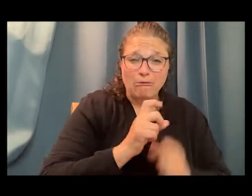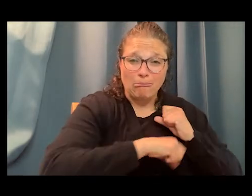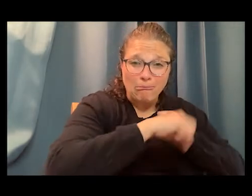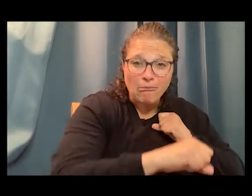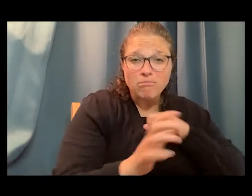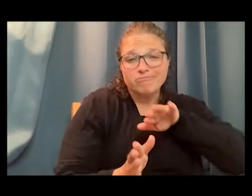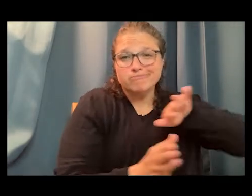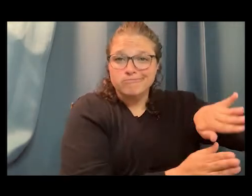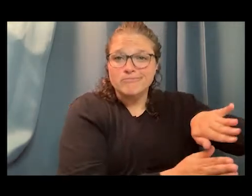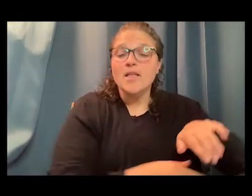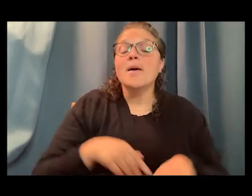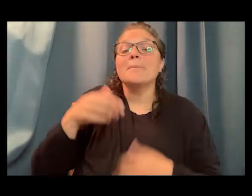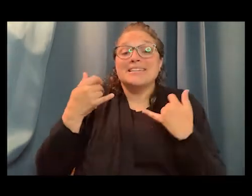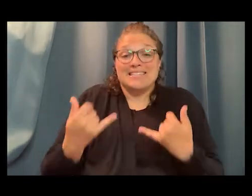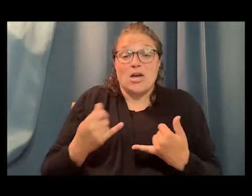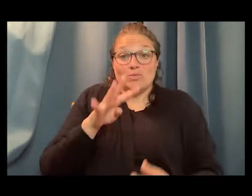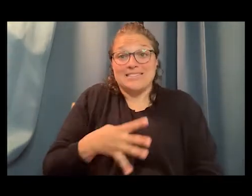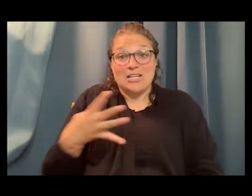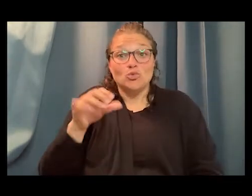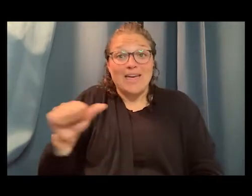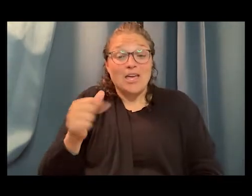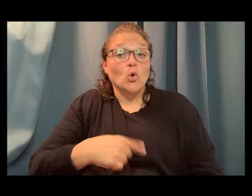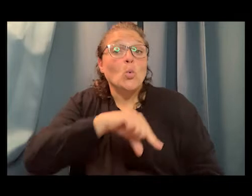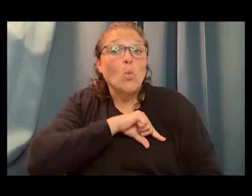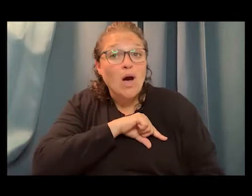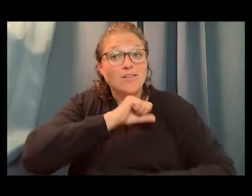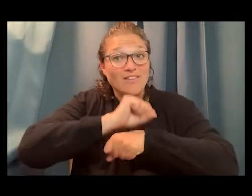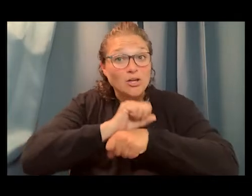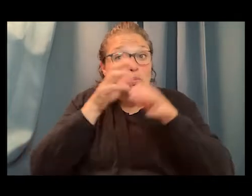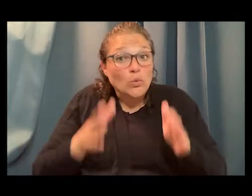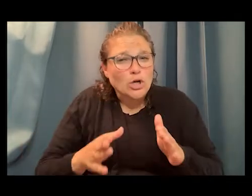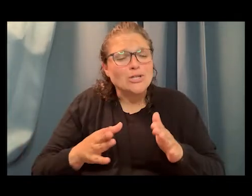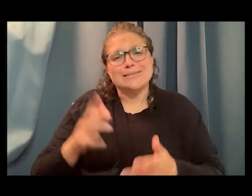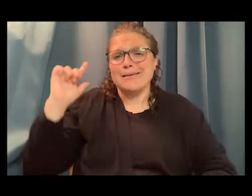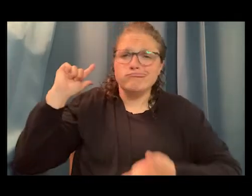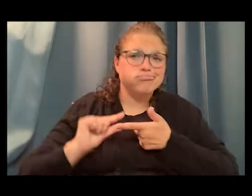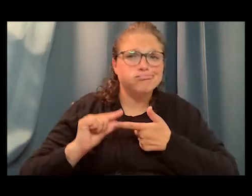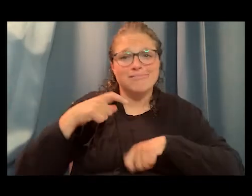With this method you can get qualified employees in less than a quarter of the time it would